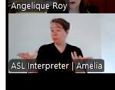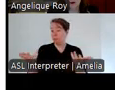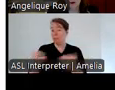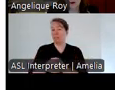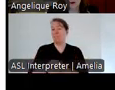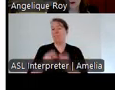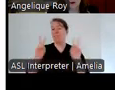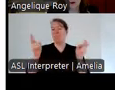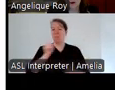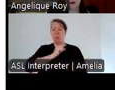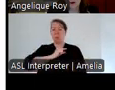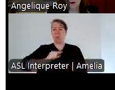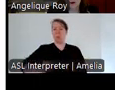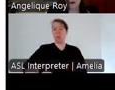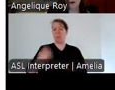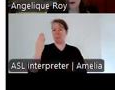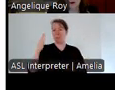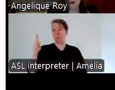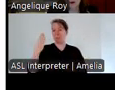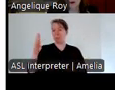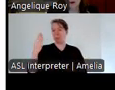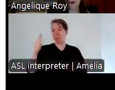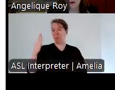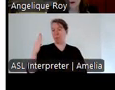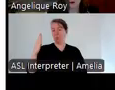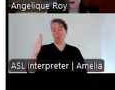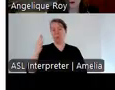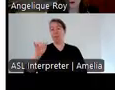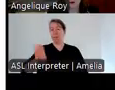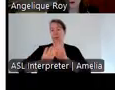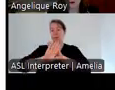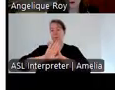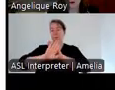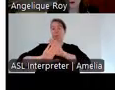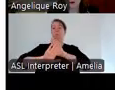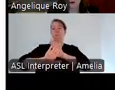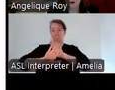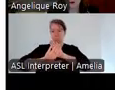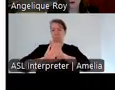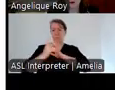which is quite a dark blue and was very high contrast and easily met with WCAG